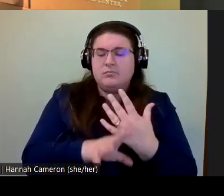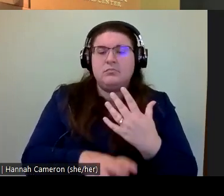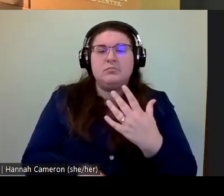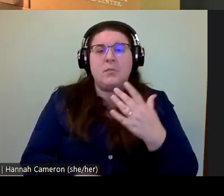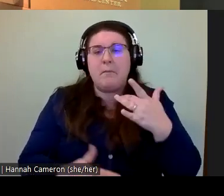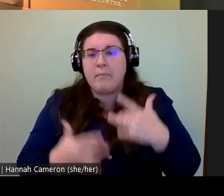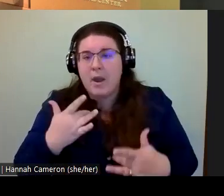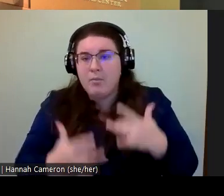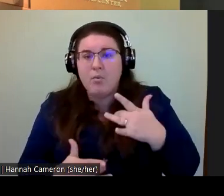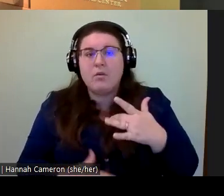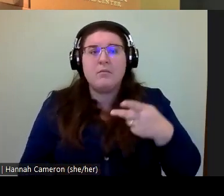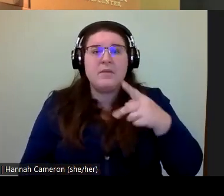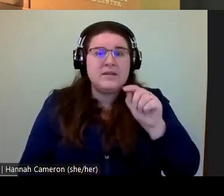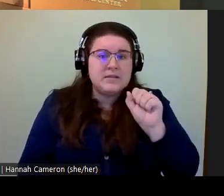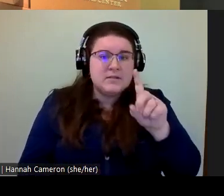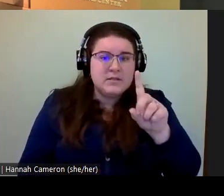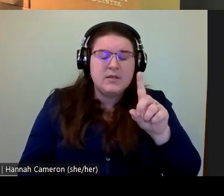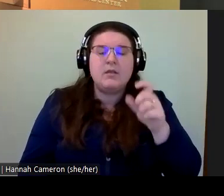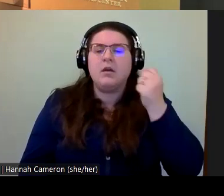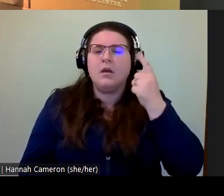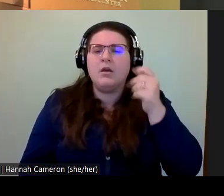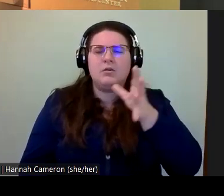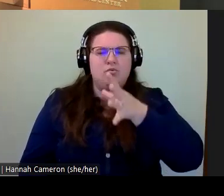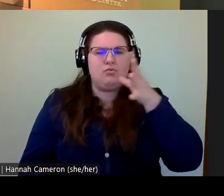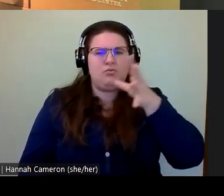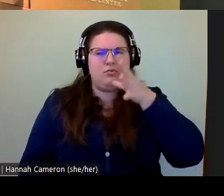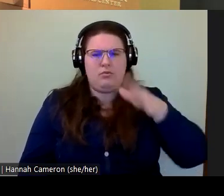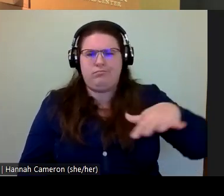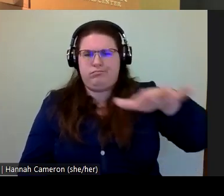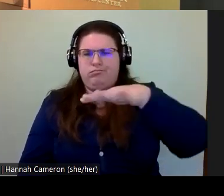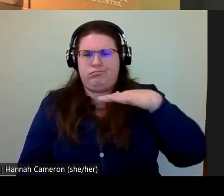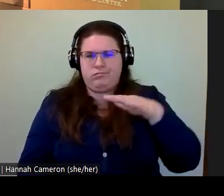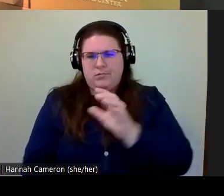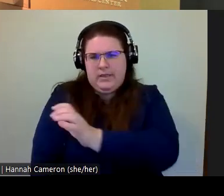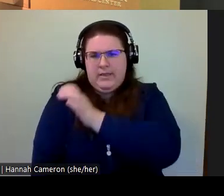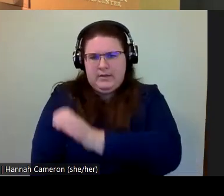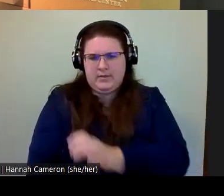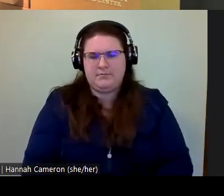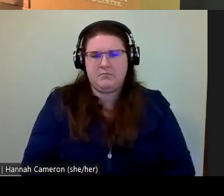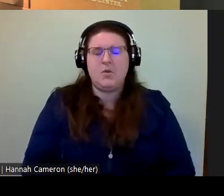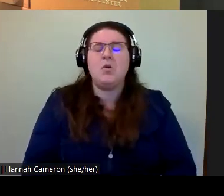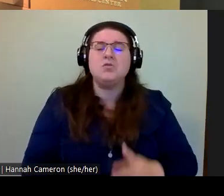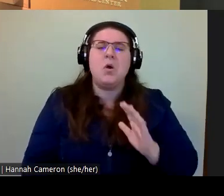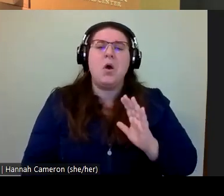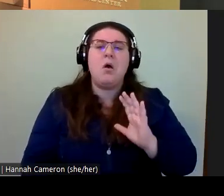primary care clinics so what we tested there was a little bit of a different approach we said in one